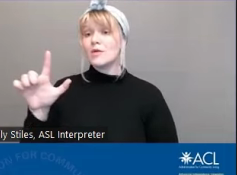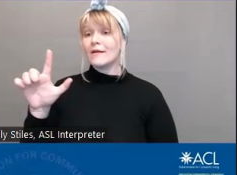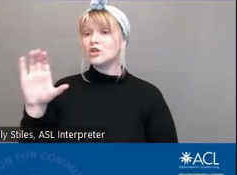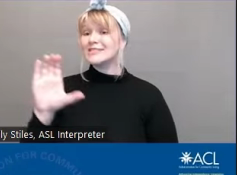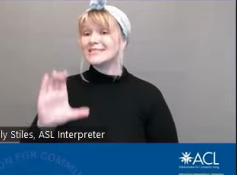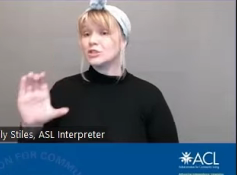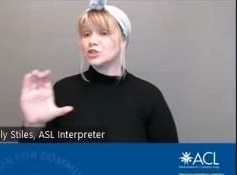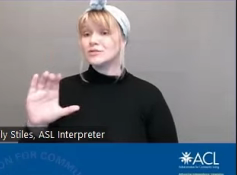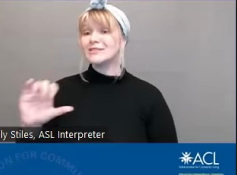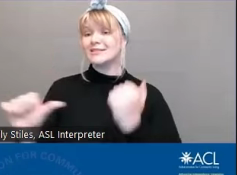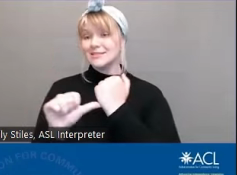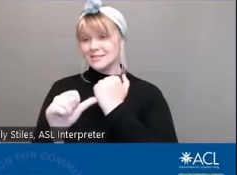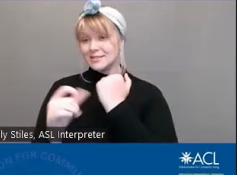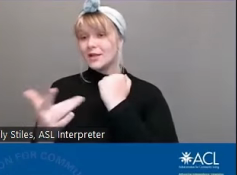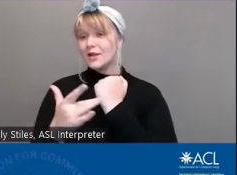Technology Act.